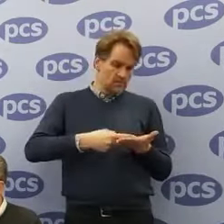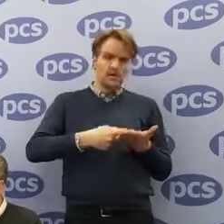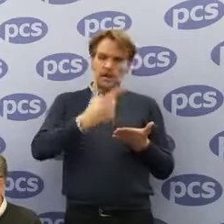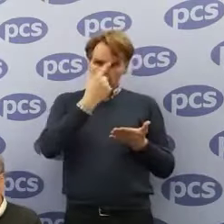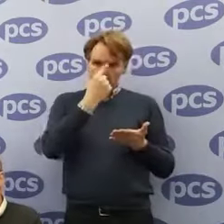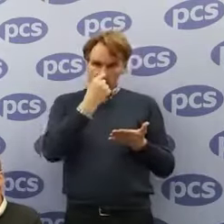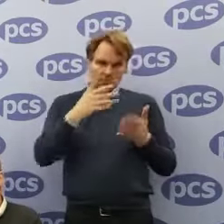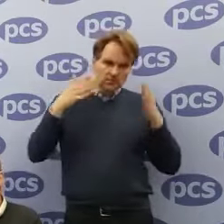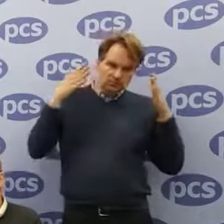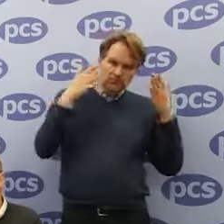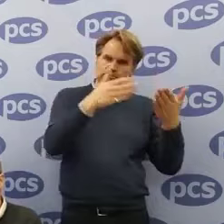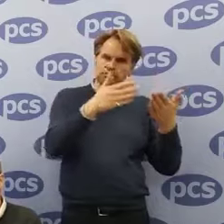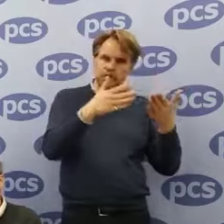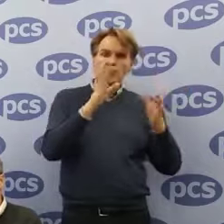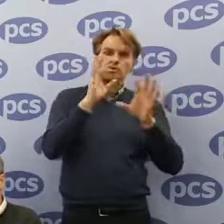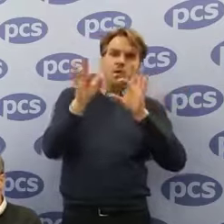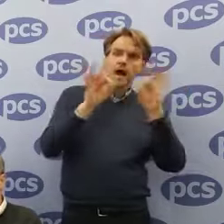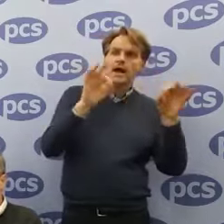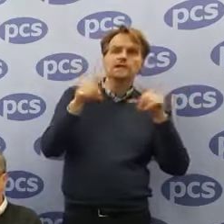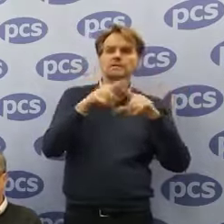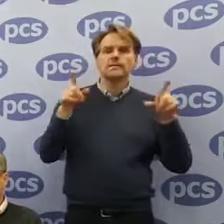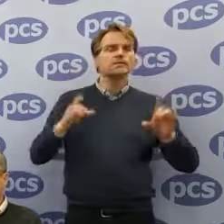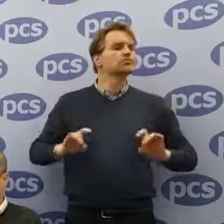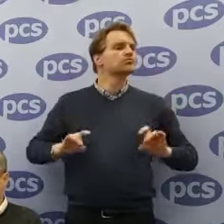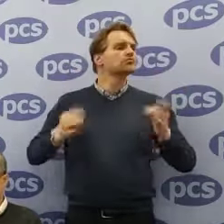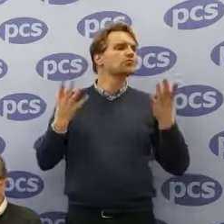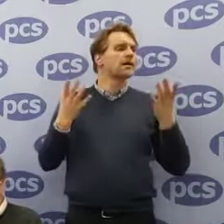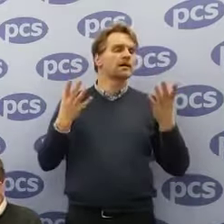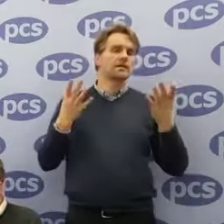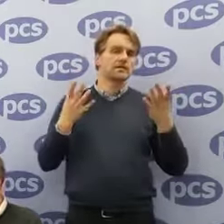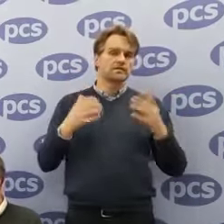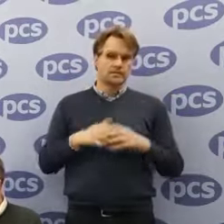addition to asking all members to come out and every group of the union is